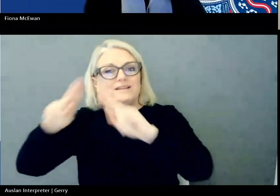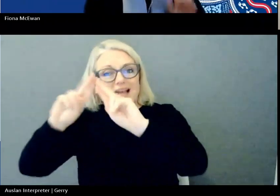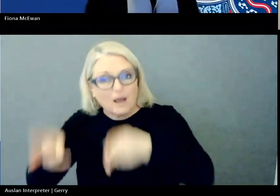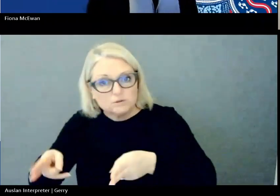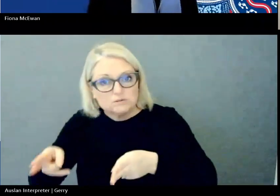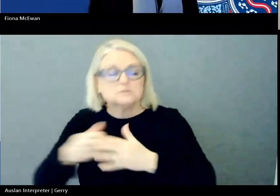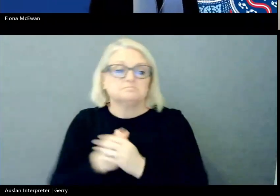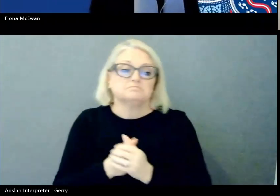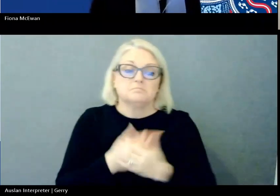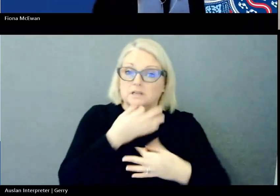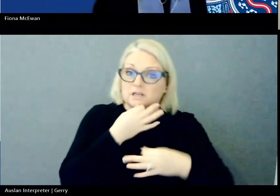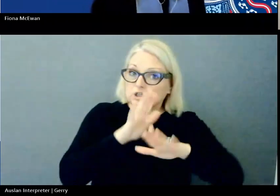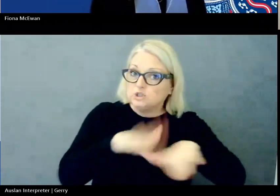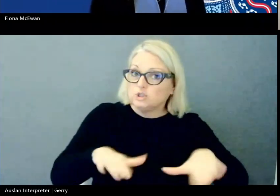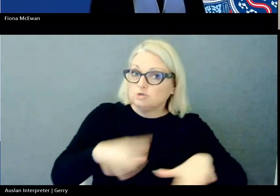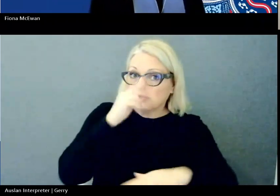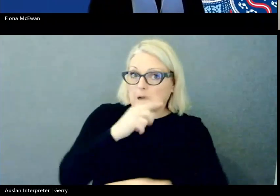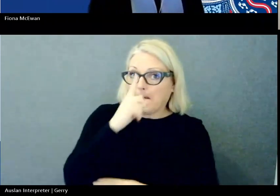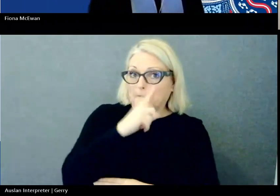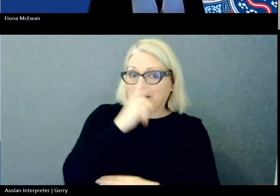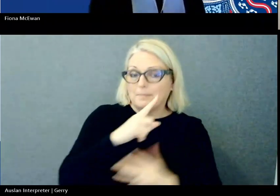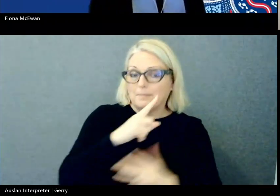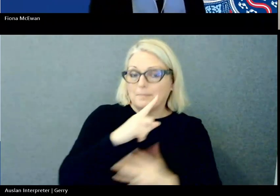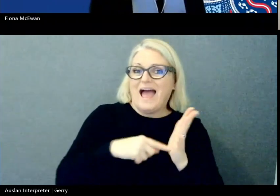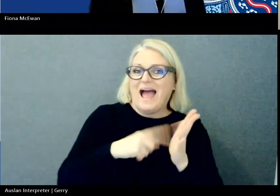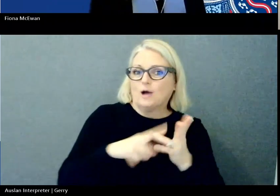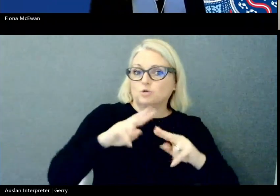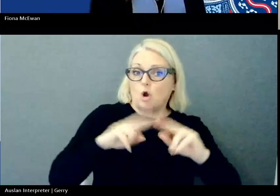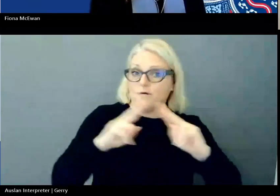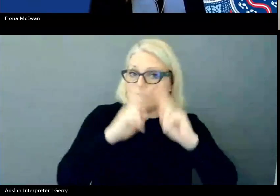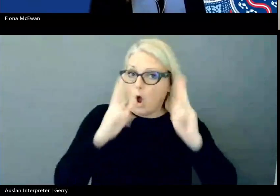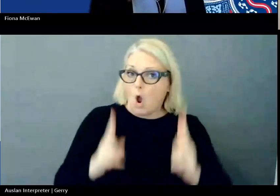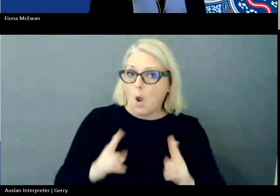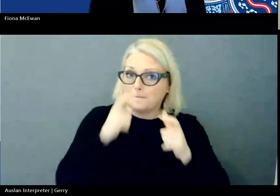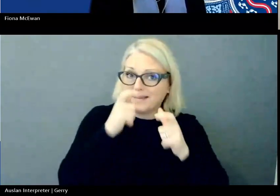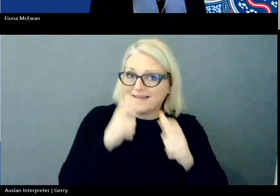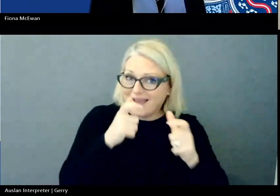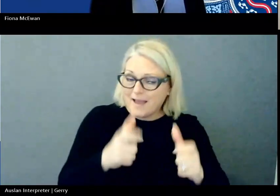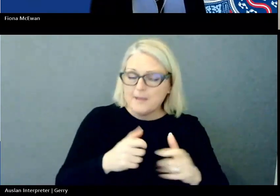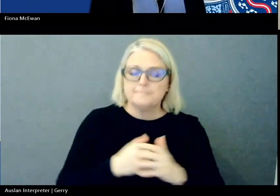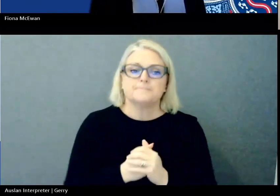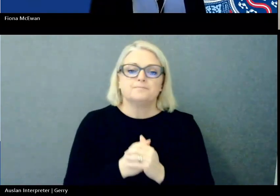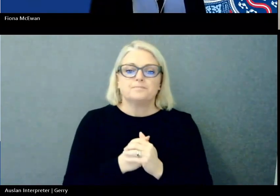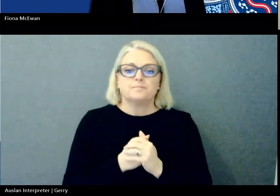living in residential care and out-of-home care in New South Wales. I think part of the challenge,